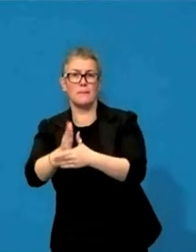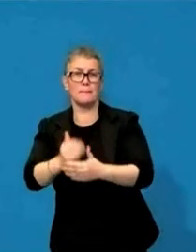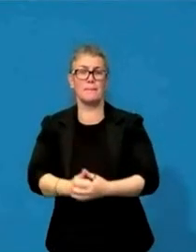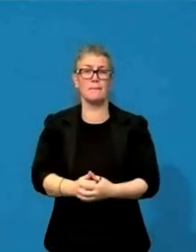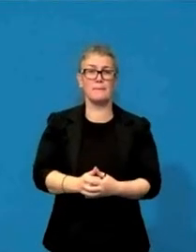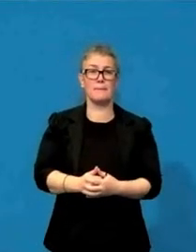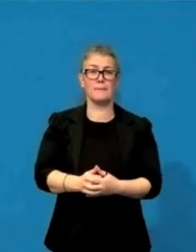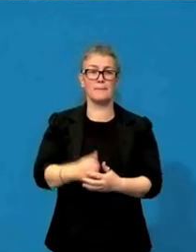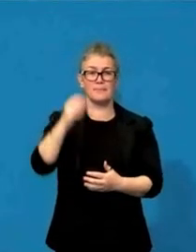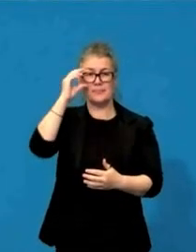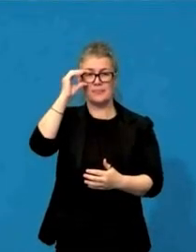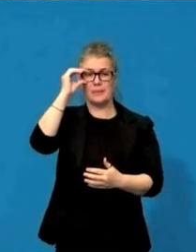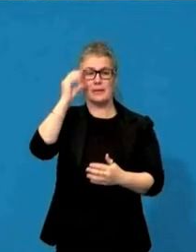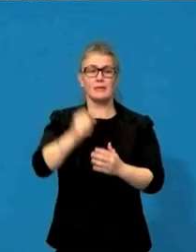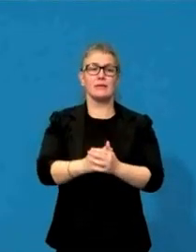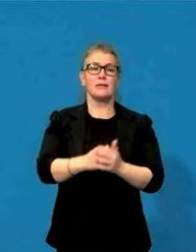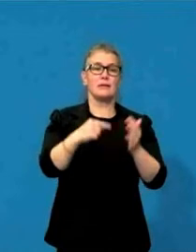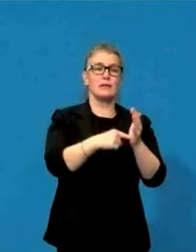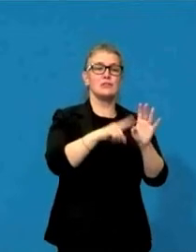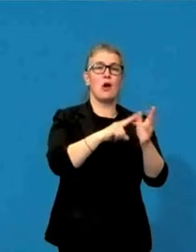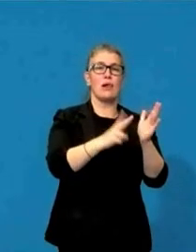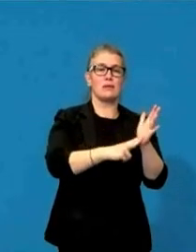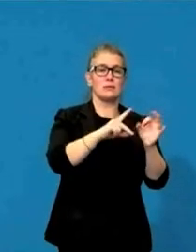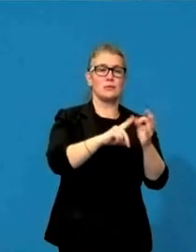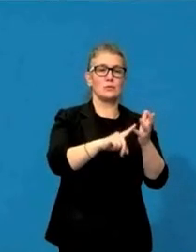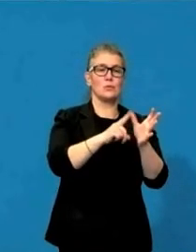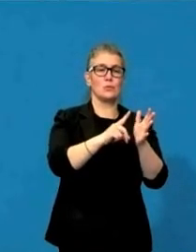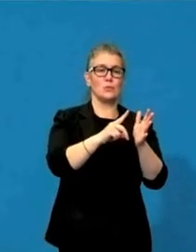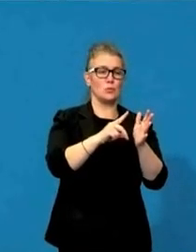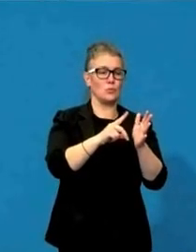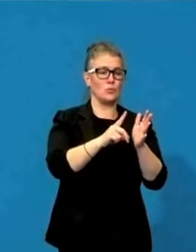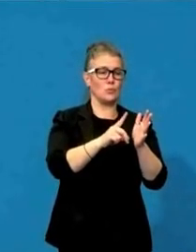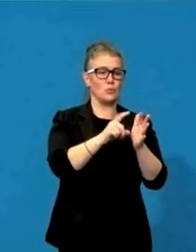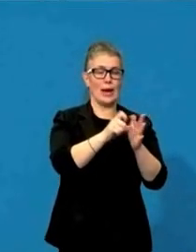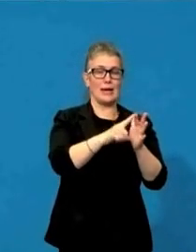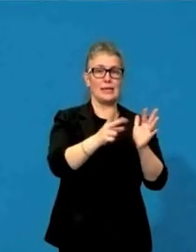They had disengaged from school quite significantly, and they then - we said to